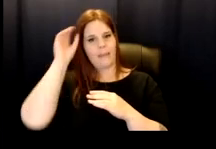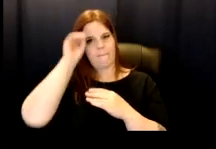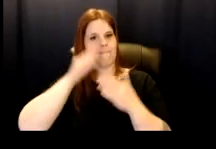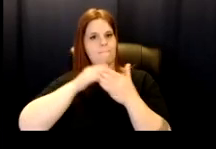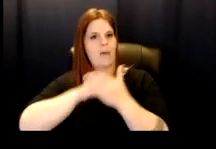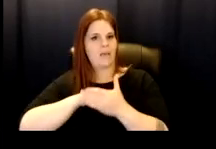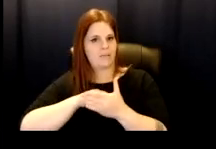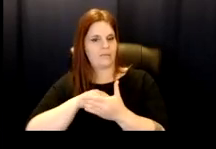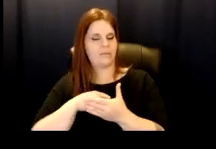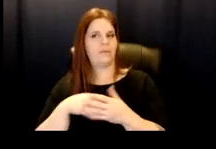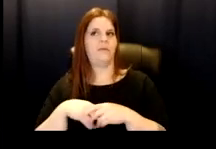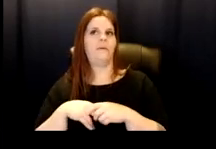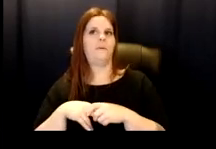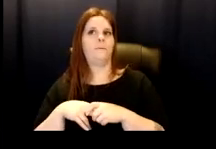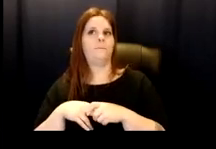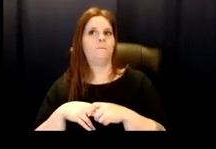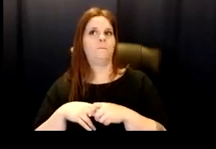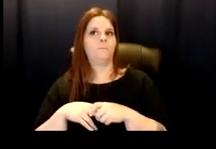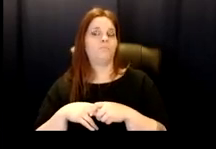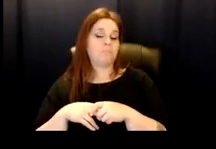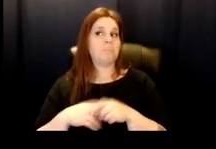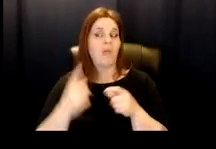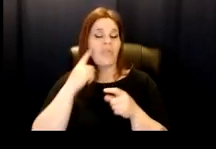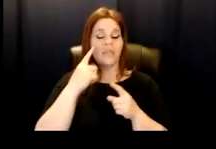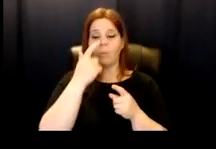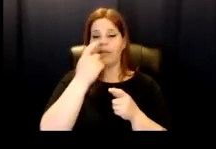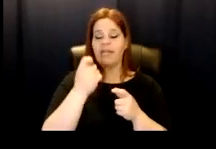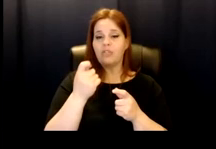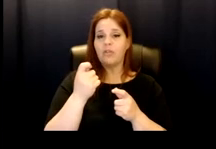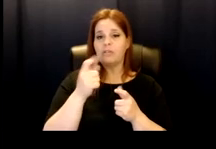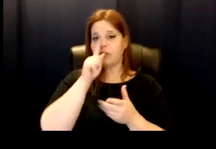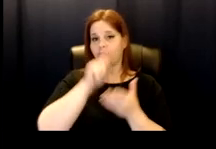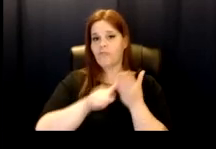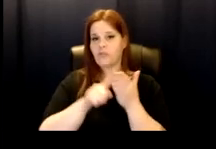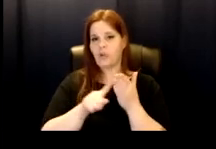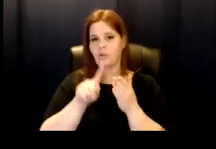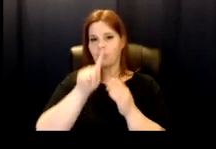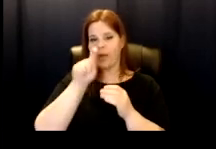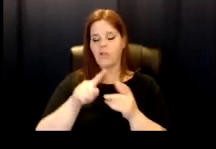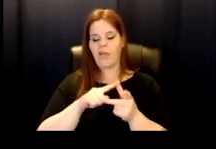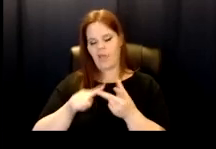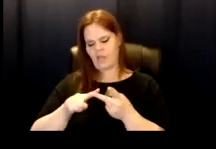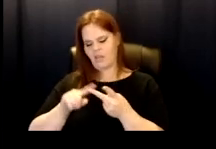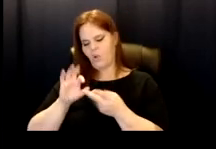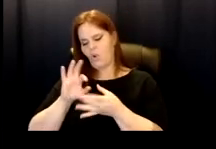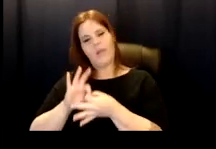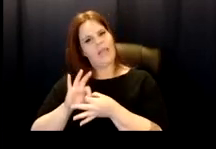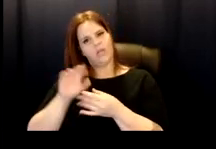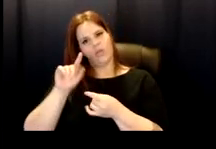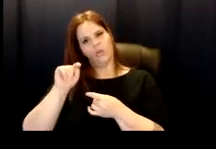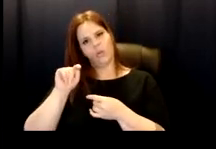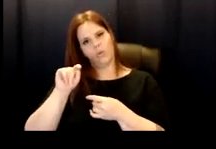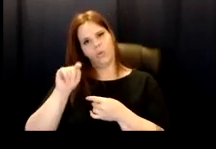really, a really interesting research question. And then around telework, I saw someone say,